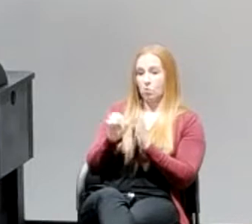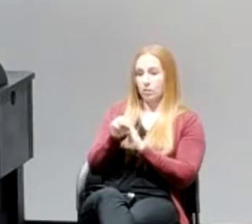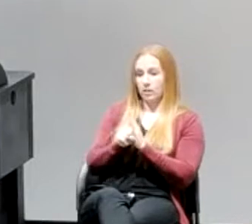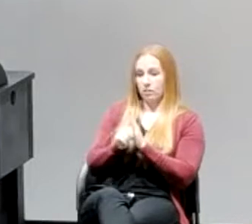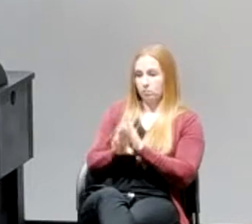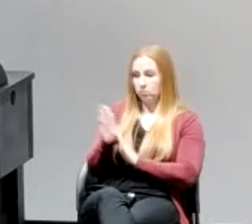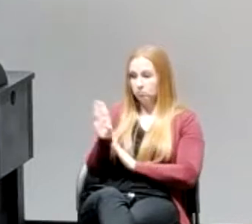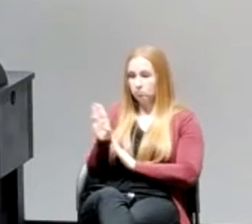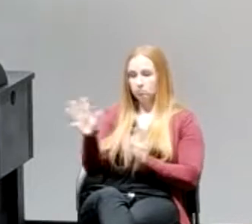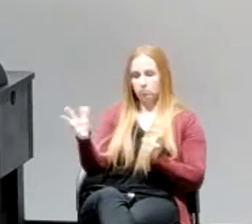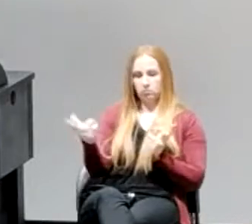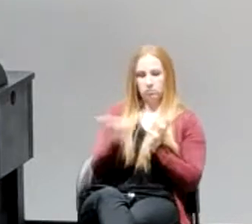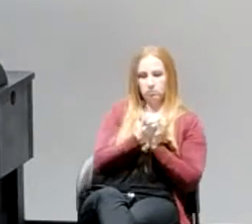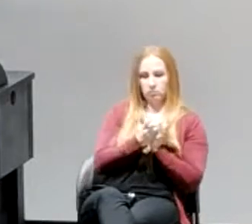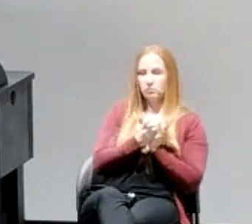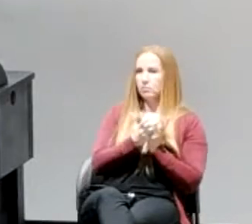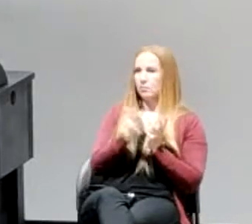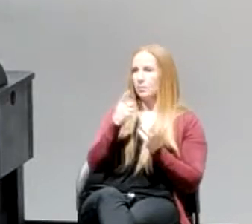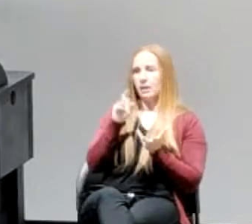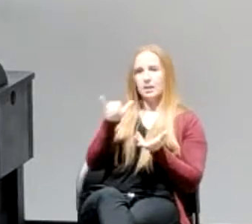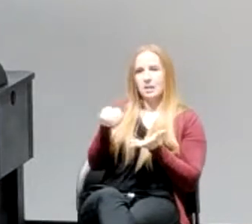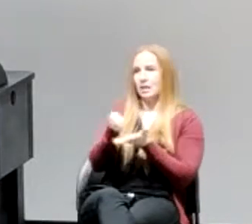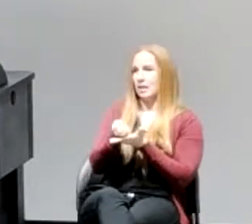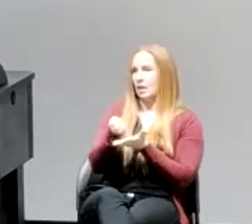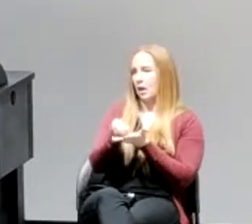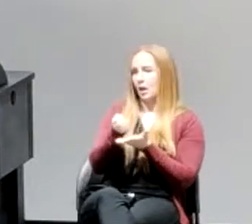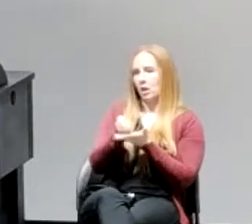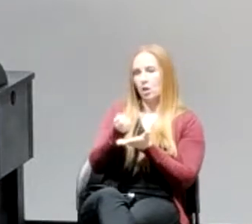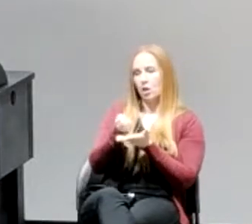So all of our systems in our state responded to the needs of the economy. That's how states work.